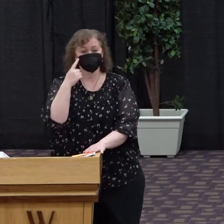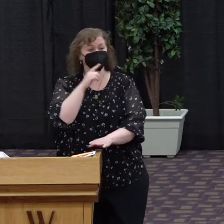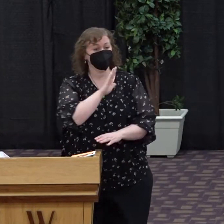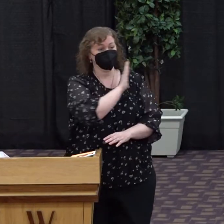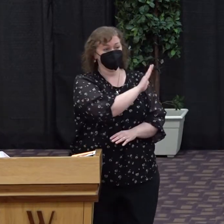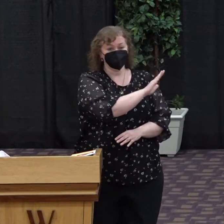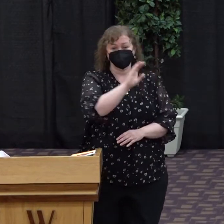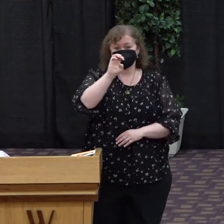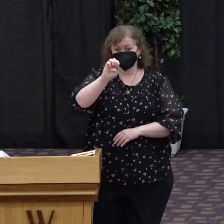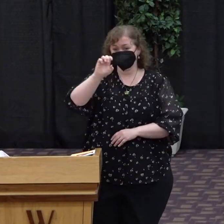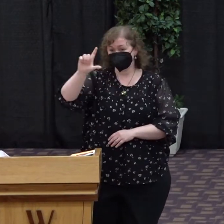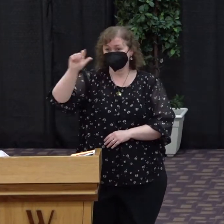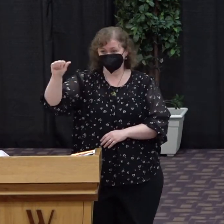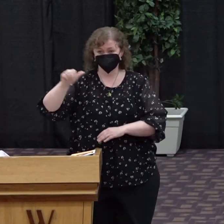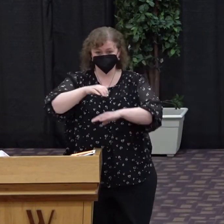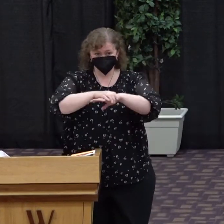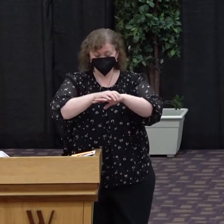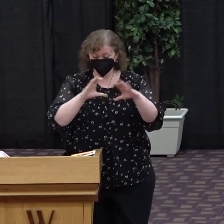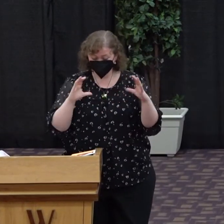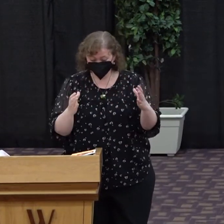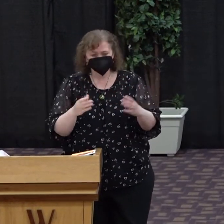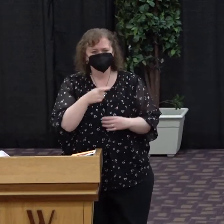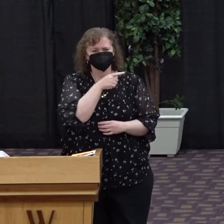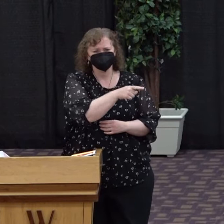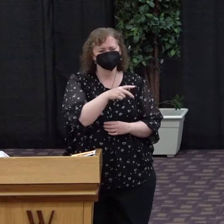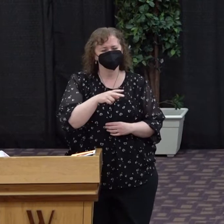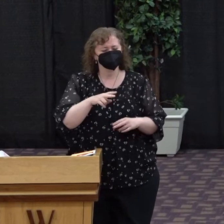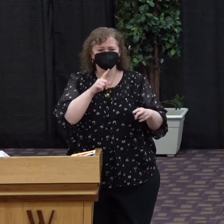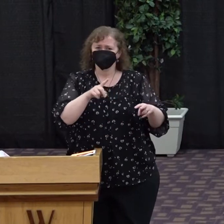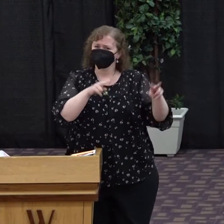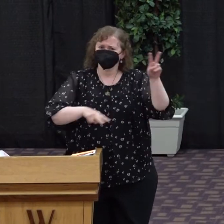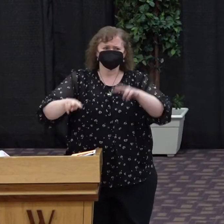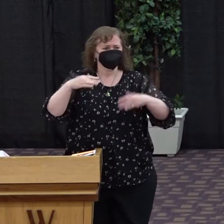So, this is for ELA, English class.